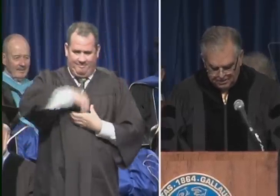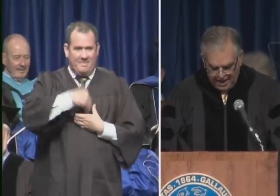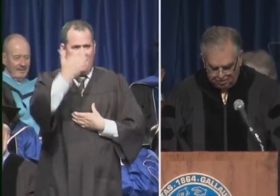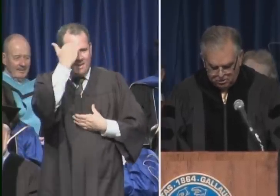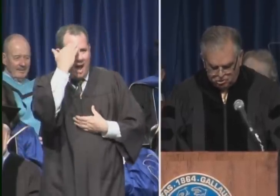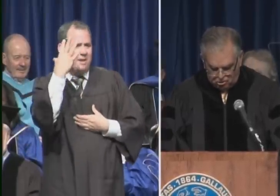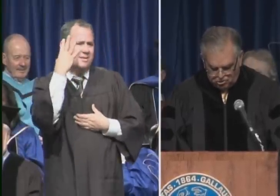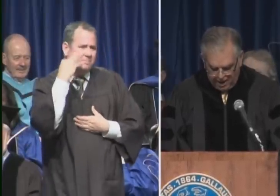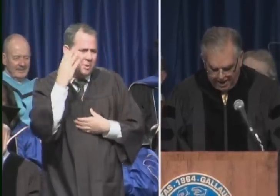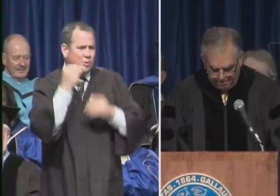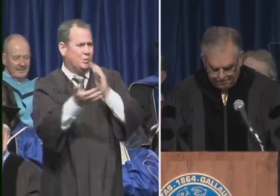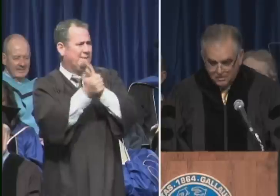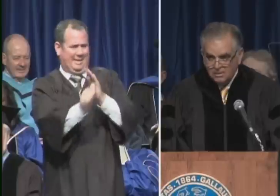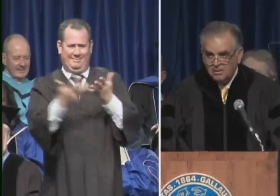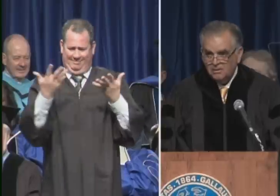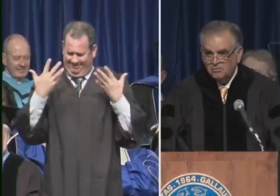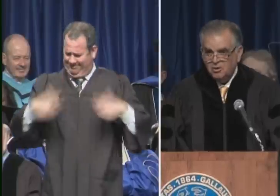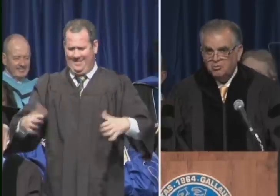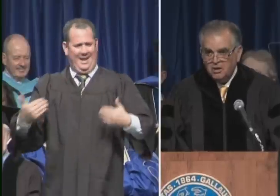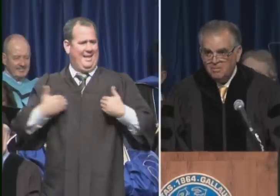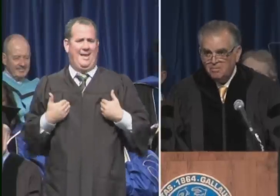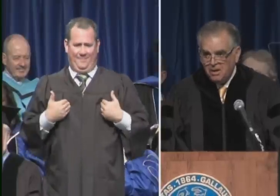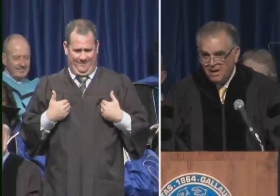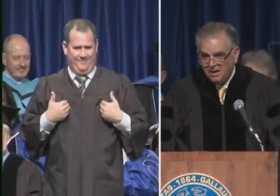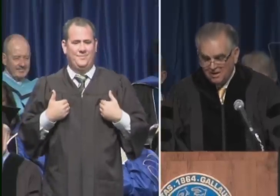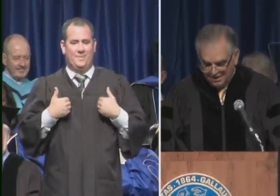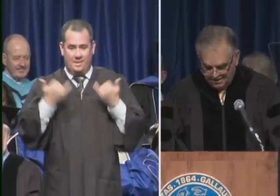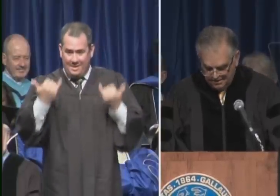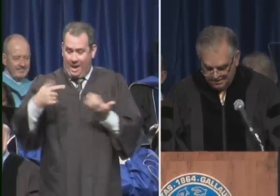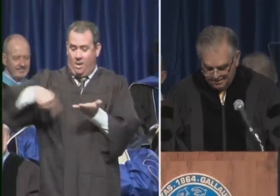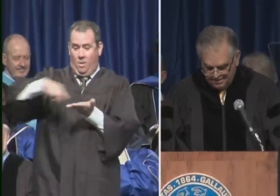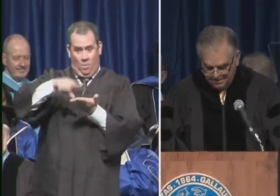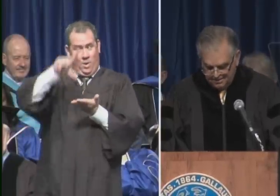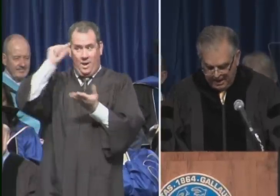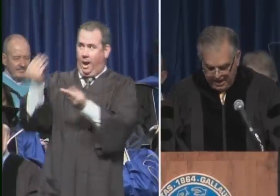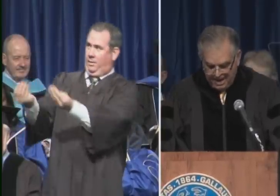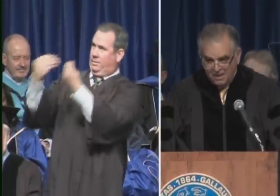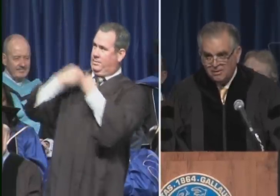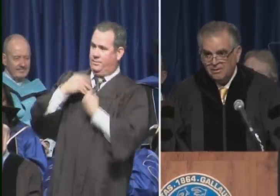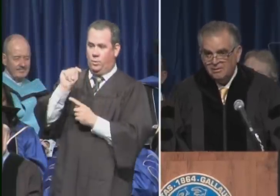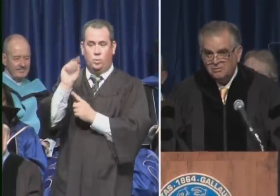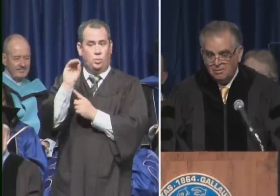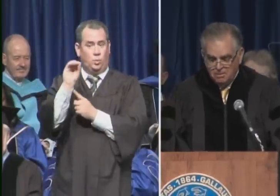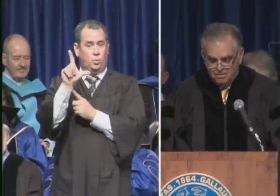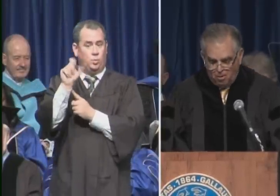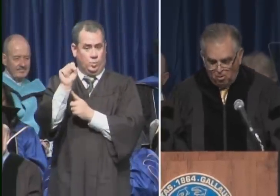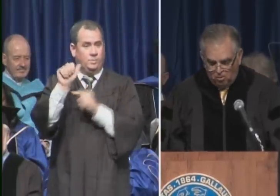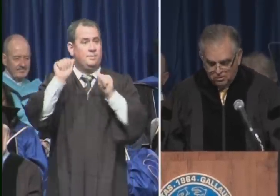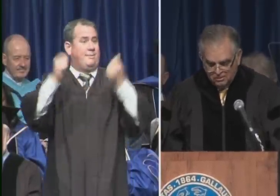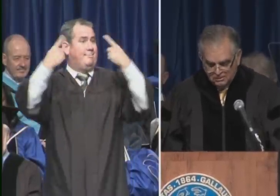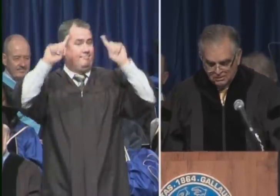Now it's your job to dream big and to be bold.